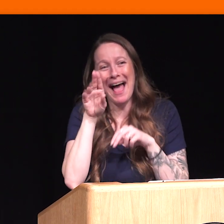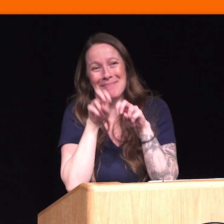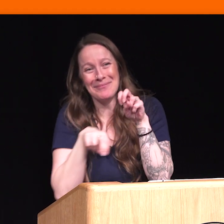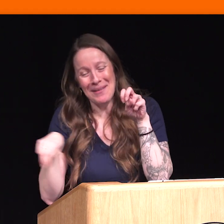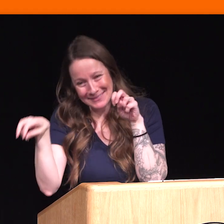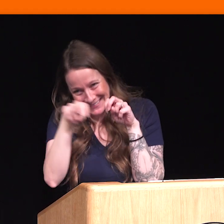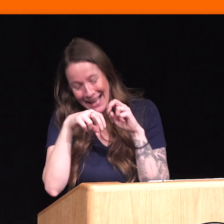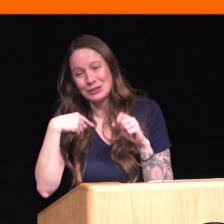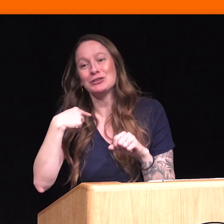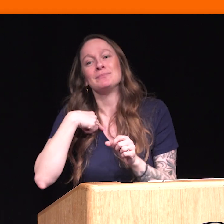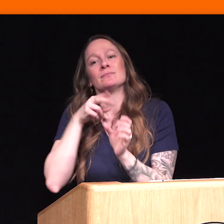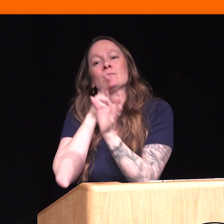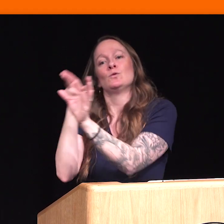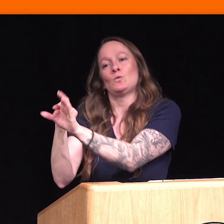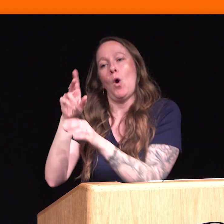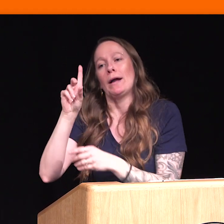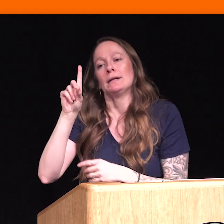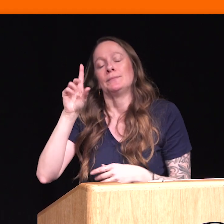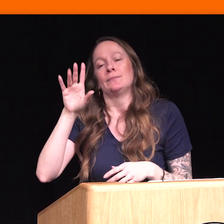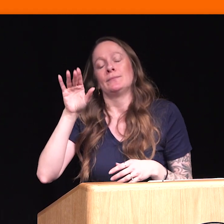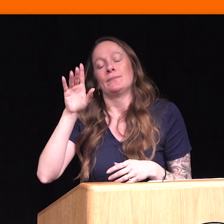The second lab rotation I did